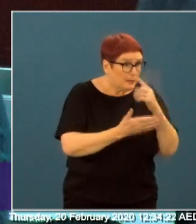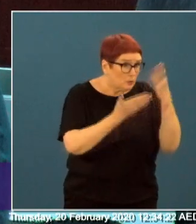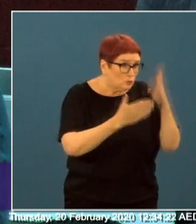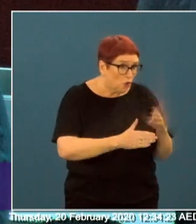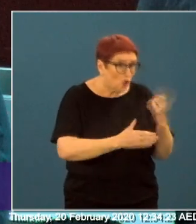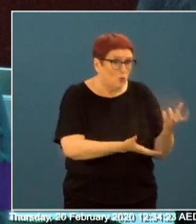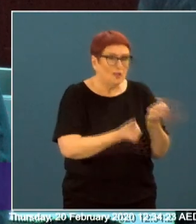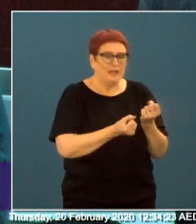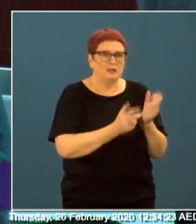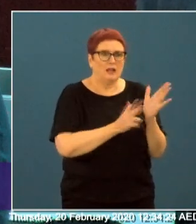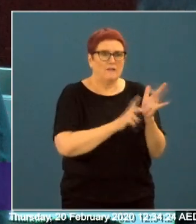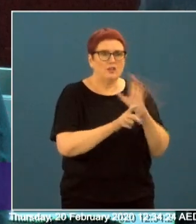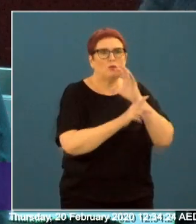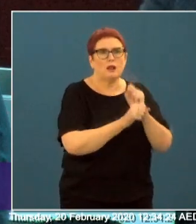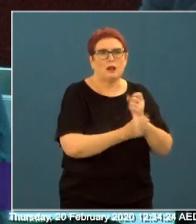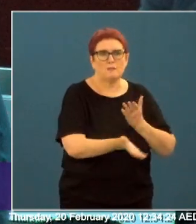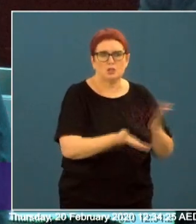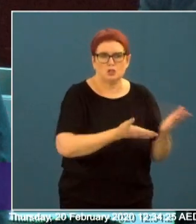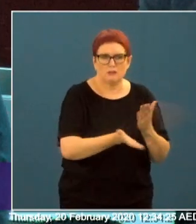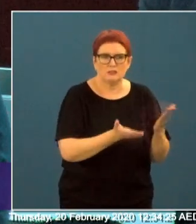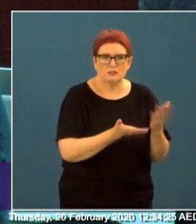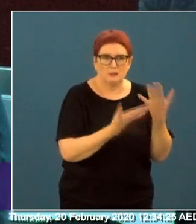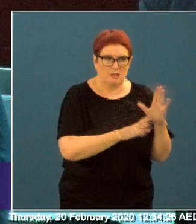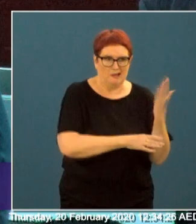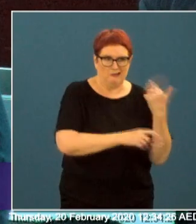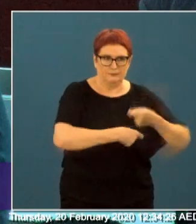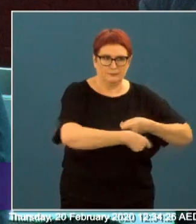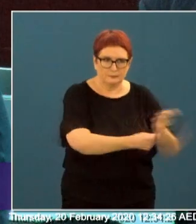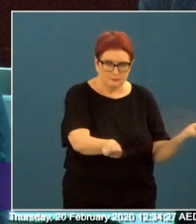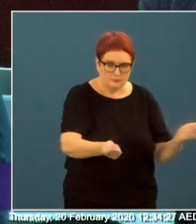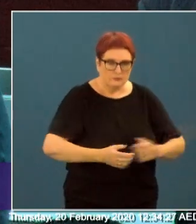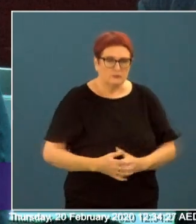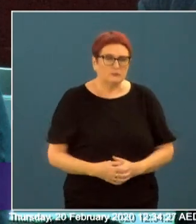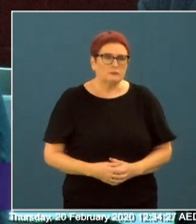And the Royal Commissioners may recall that Mr Arthur Rogers,